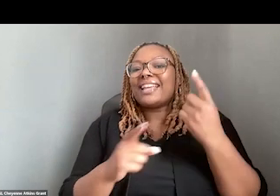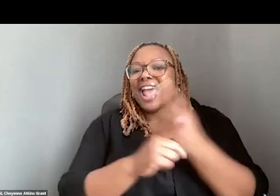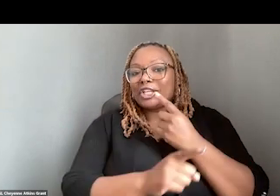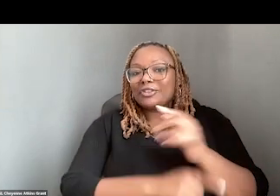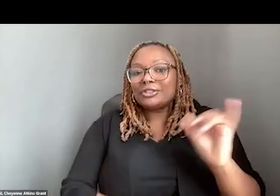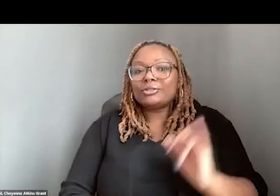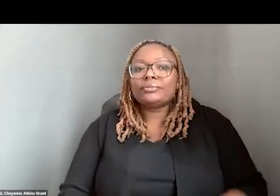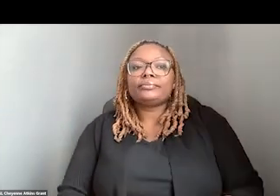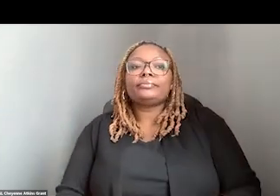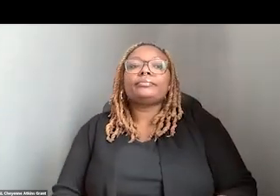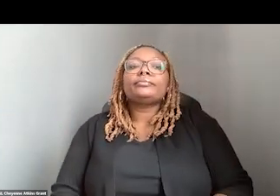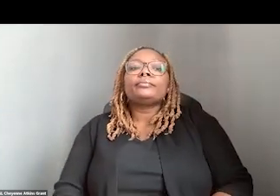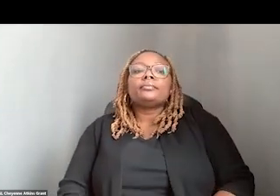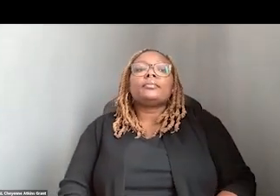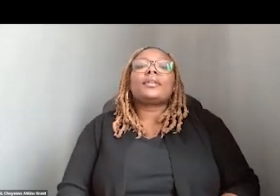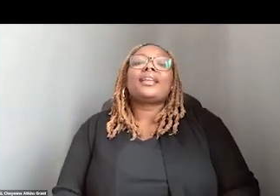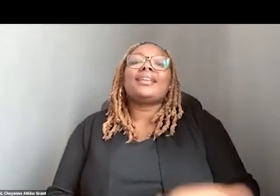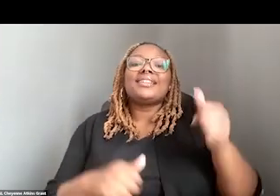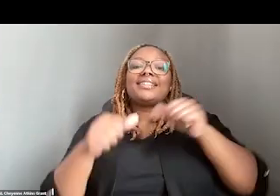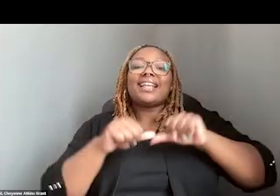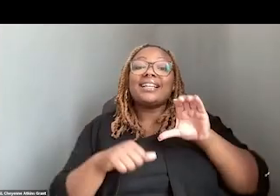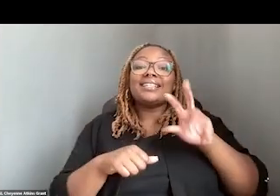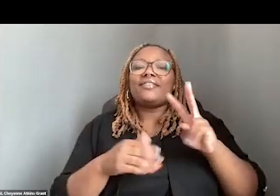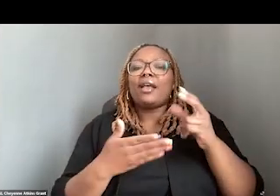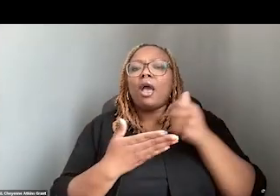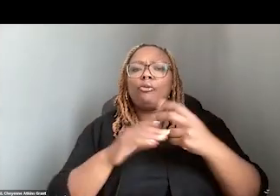SciENcv lets you store as many of these documents as you wish.